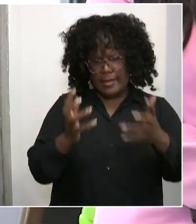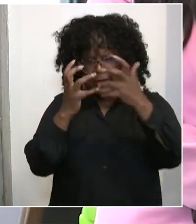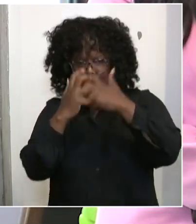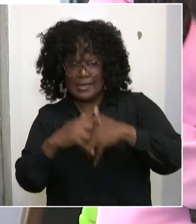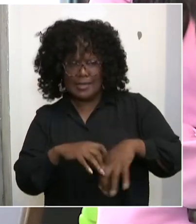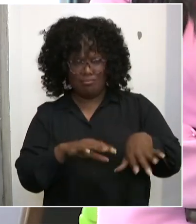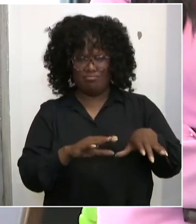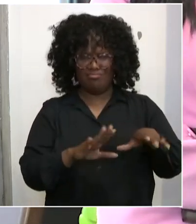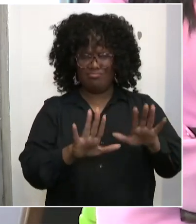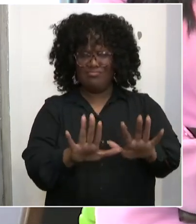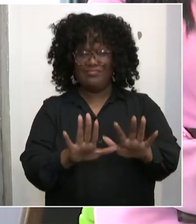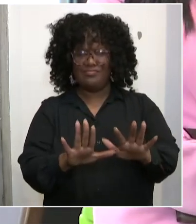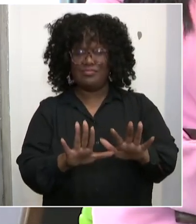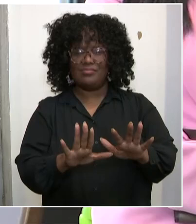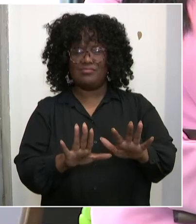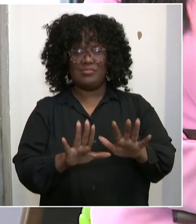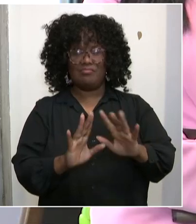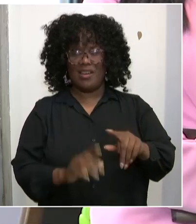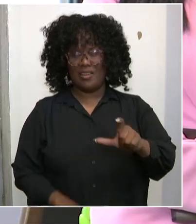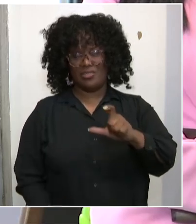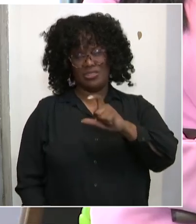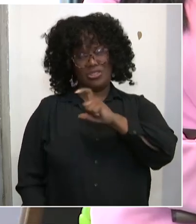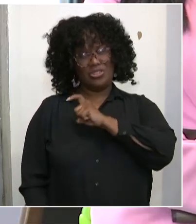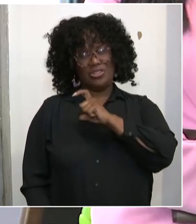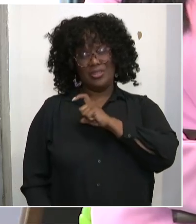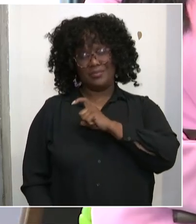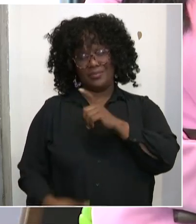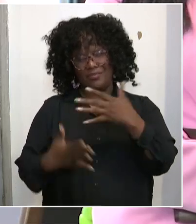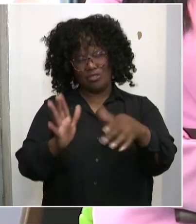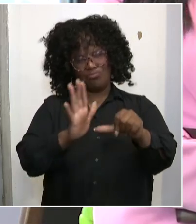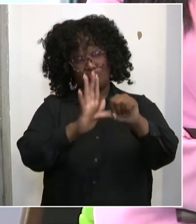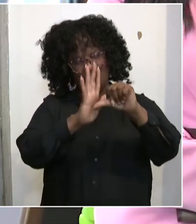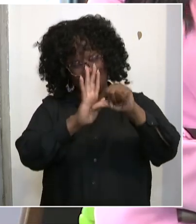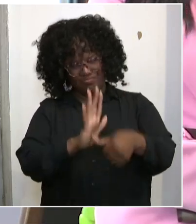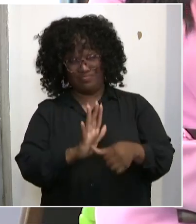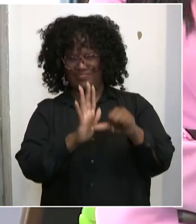something that's very important, um, from events or proposals in the past